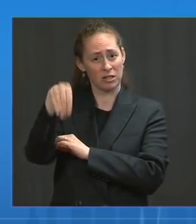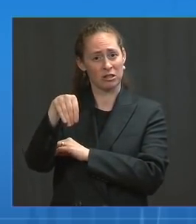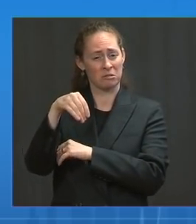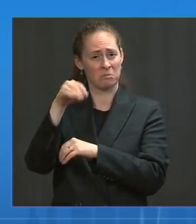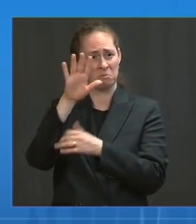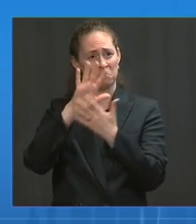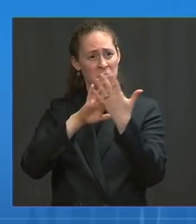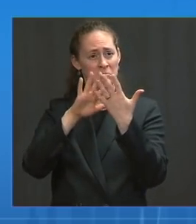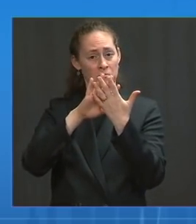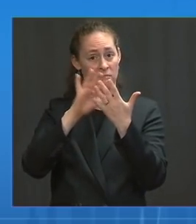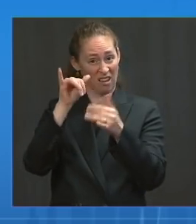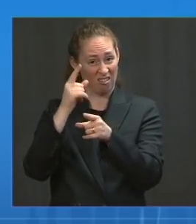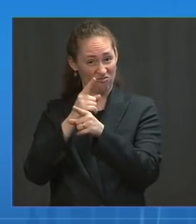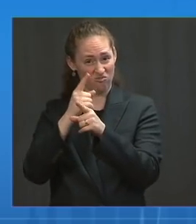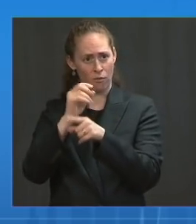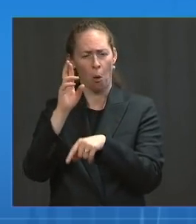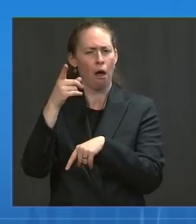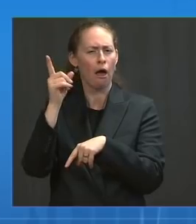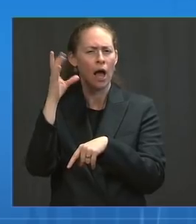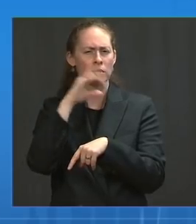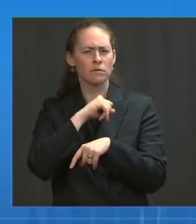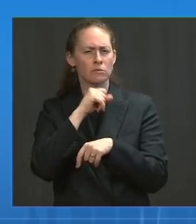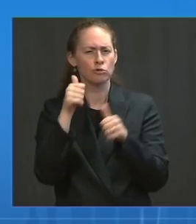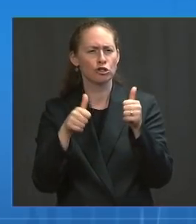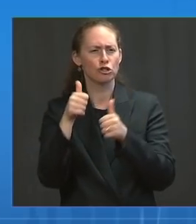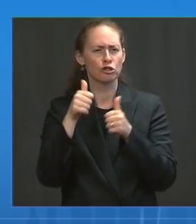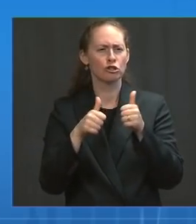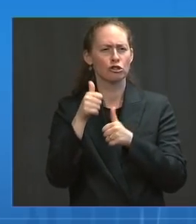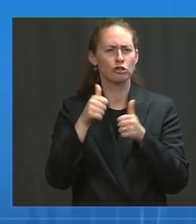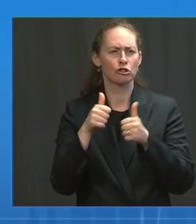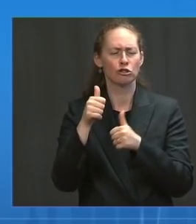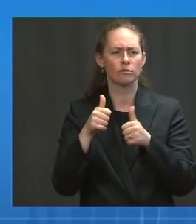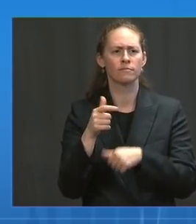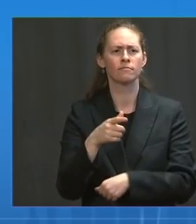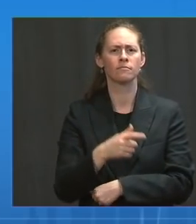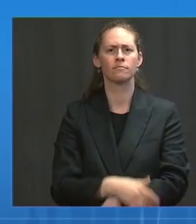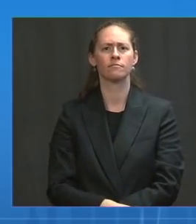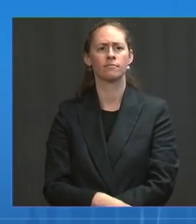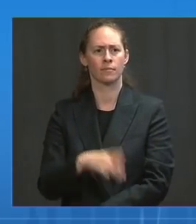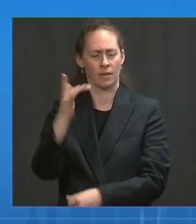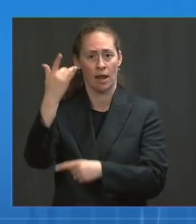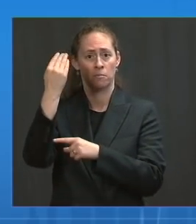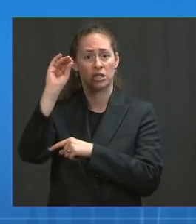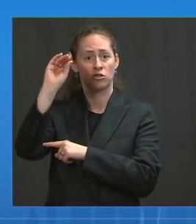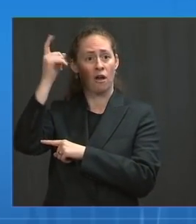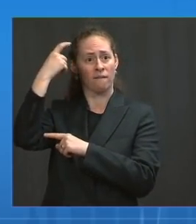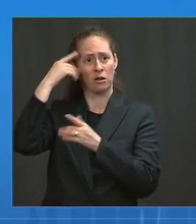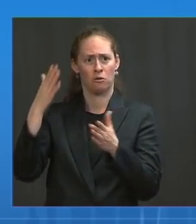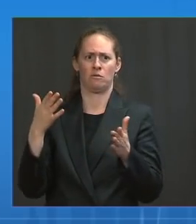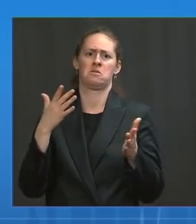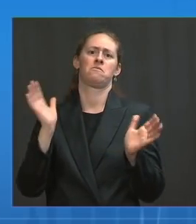Then also Jeff, if you could respond to the Missouri governor saying he doesn't want government officials going door to door,